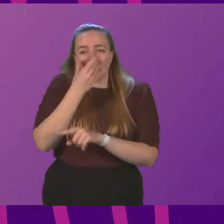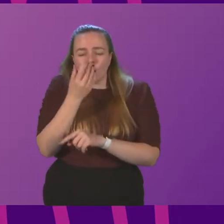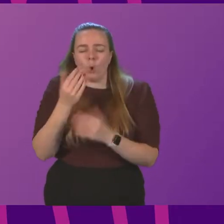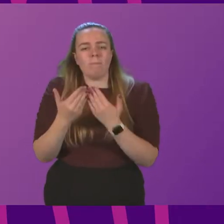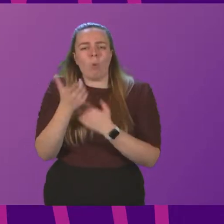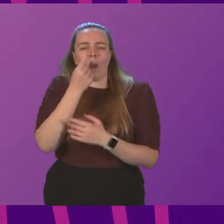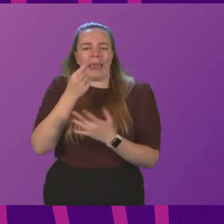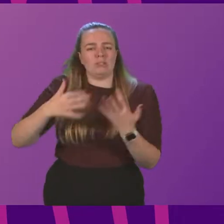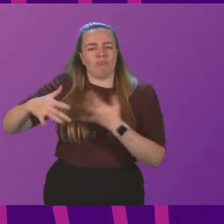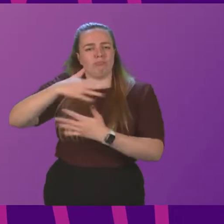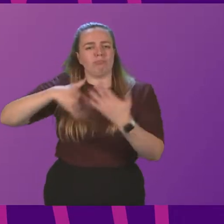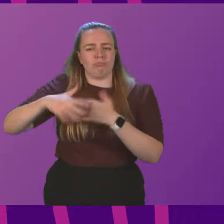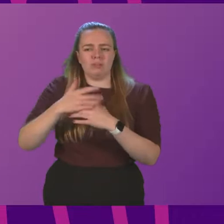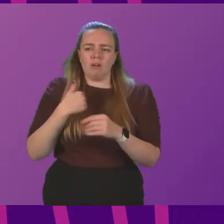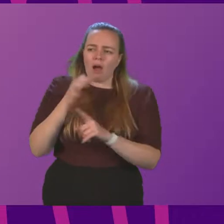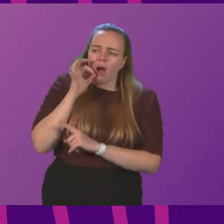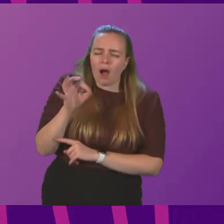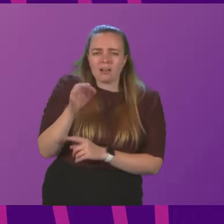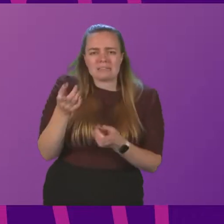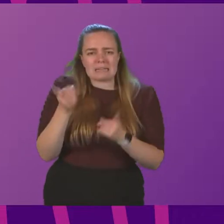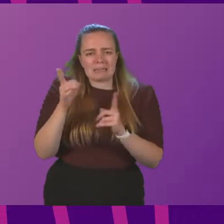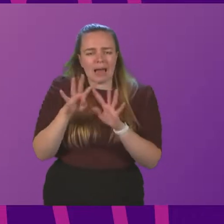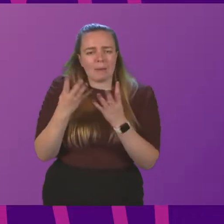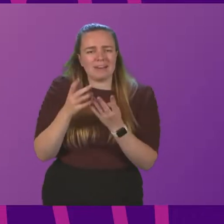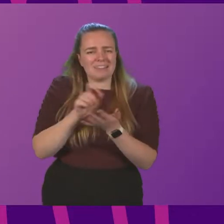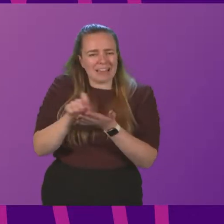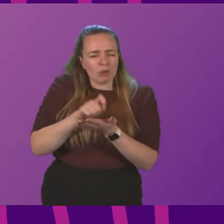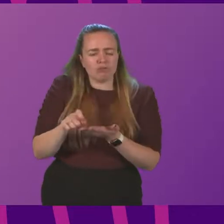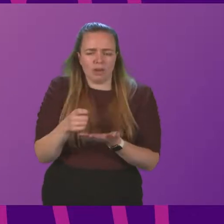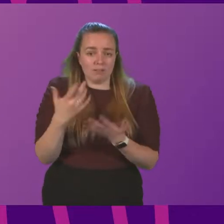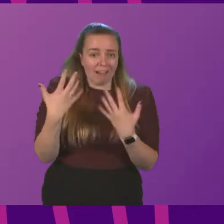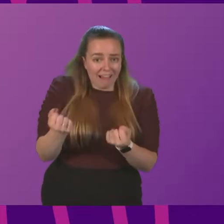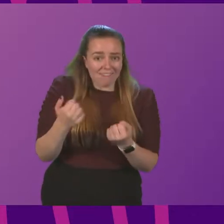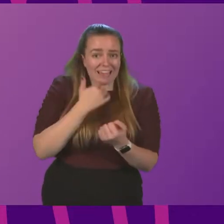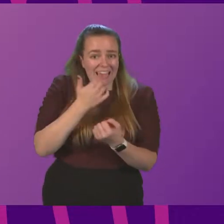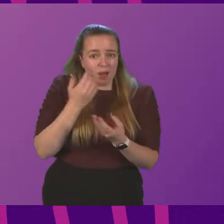will the cabinet secretary provide assurance that there are adequate resources in test and protect